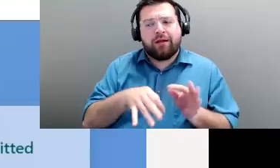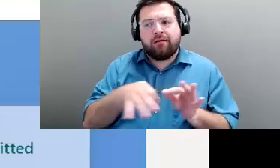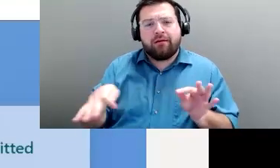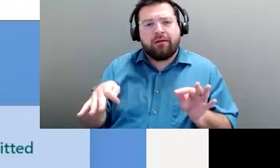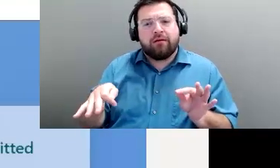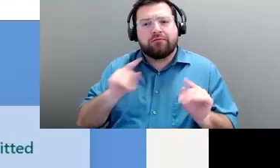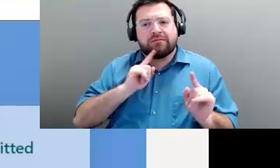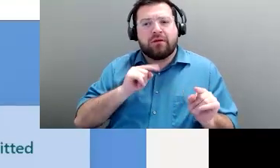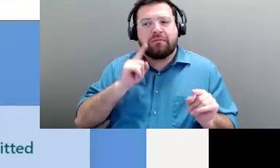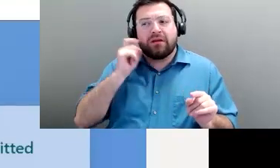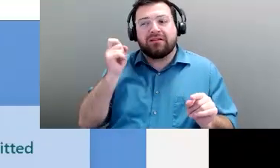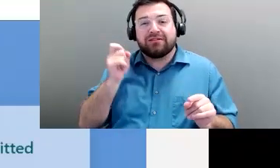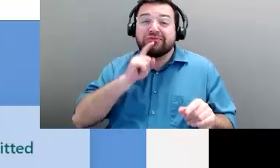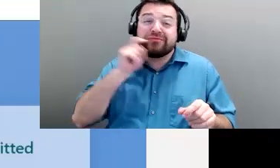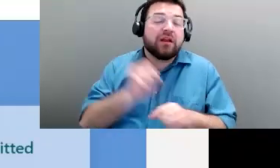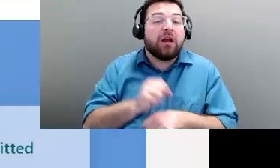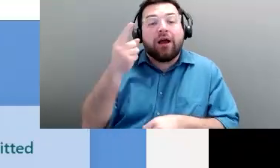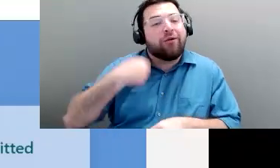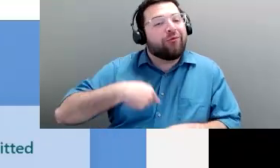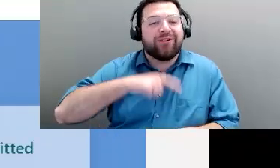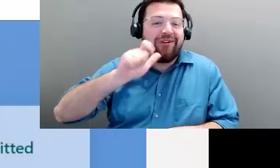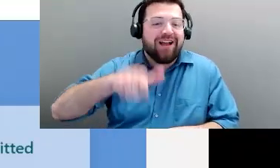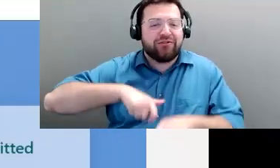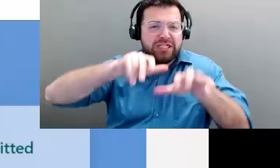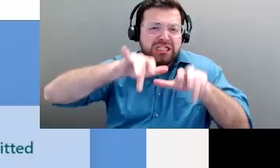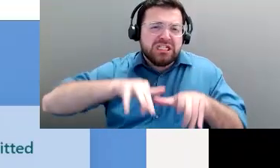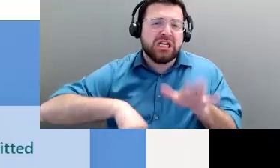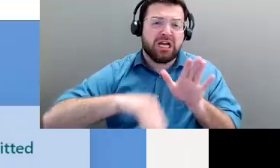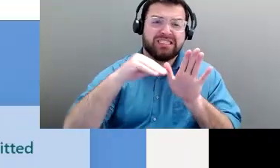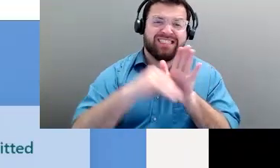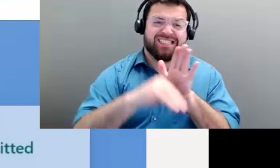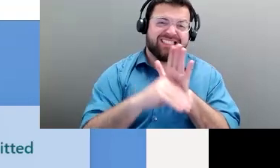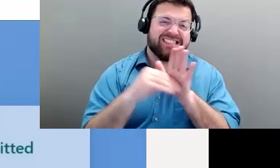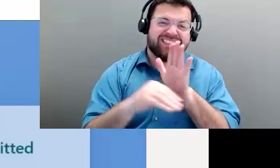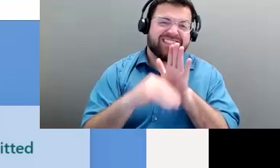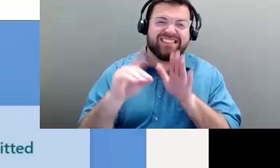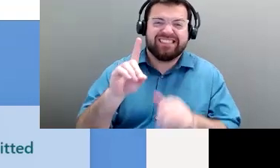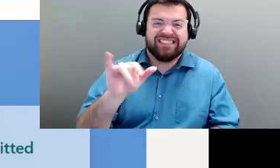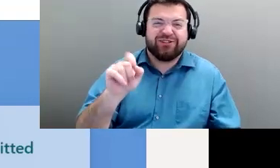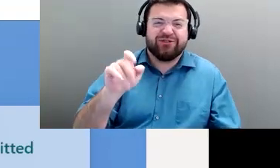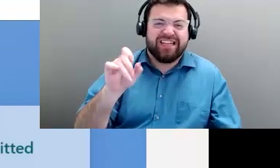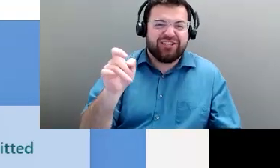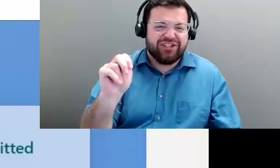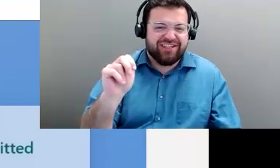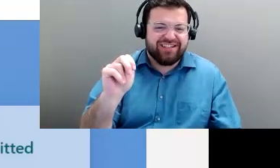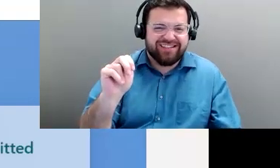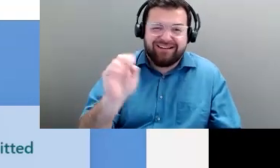you don't have to write a dissertation for every response that you give students. It doesn't have to be the, you know, the greatest thing ever, that, you know,